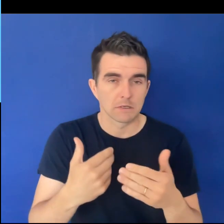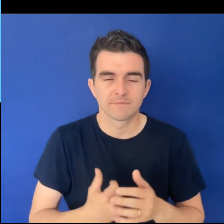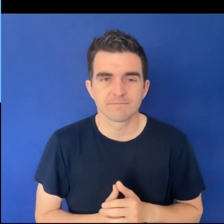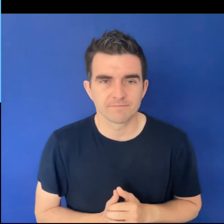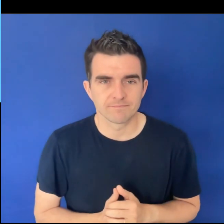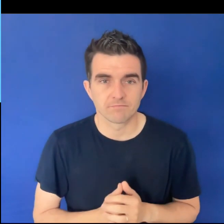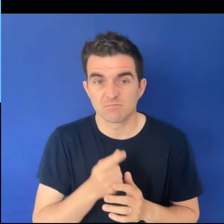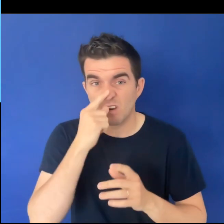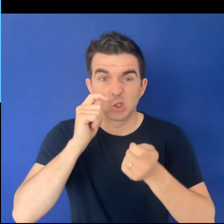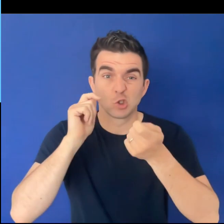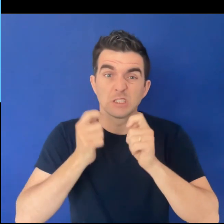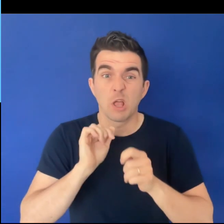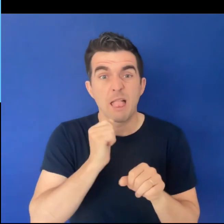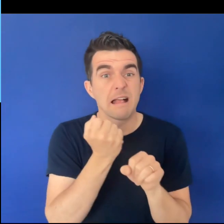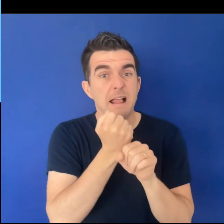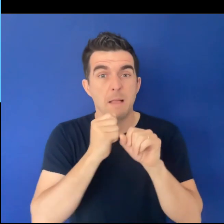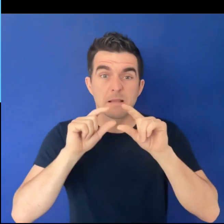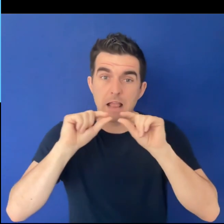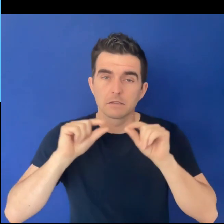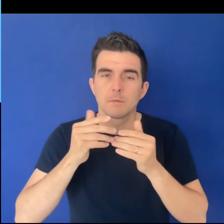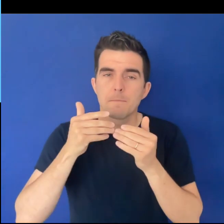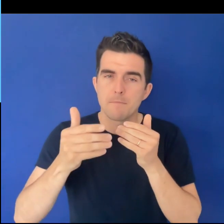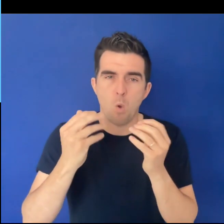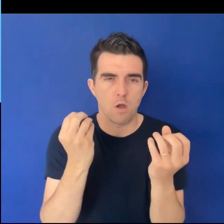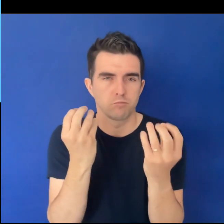and you can change the game’s text to a more legible font.